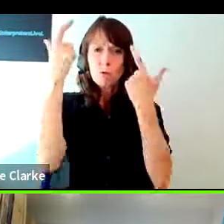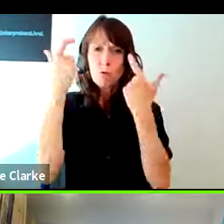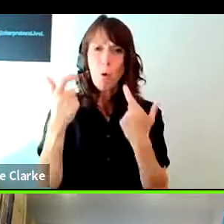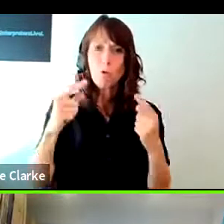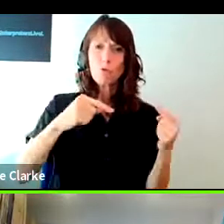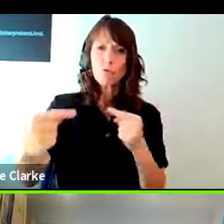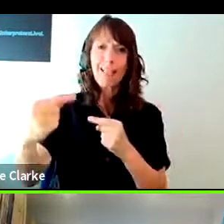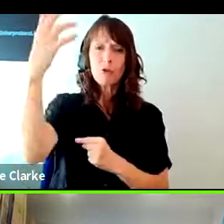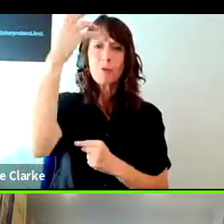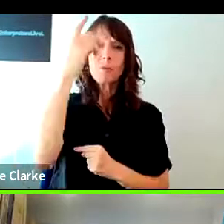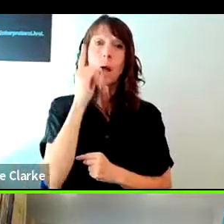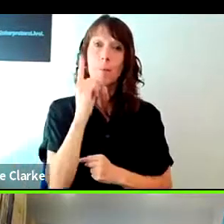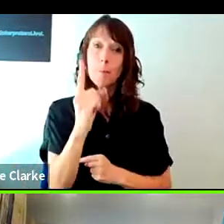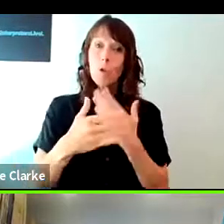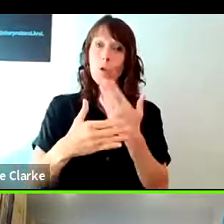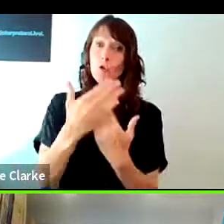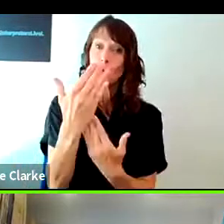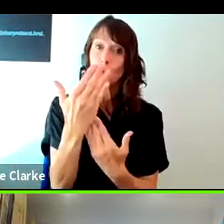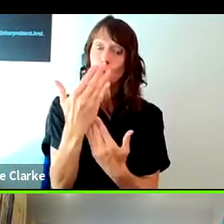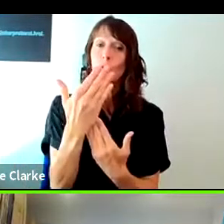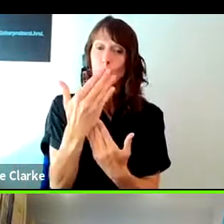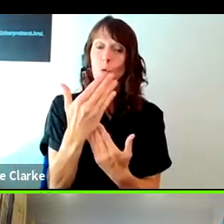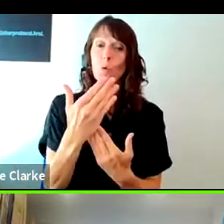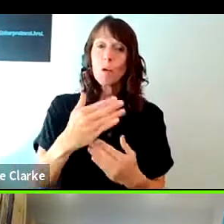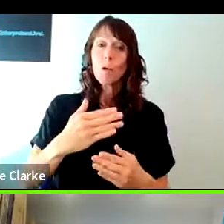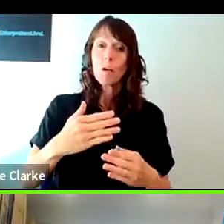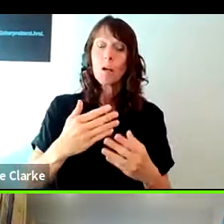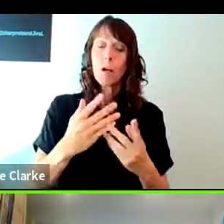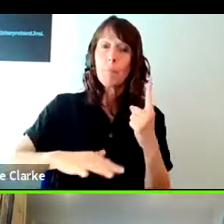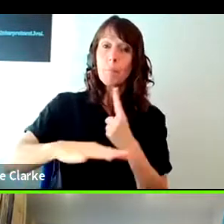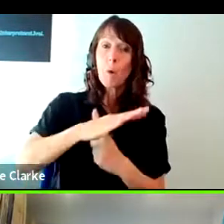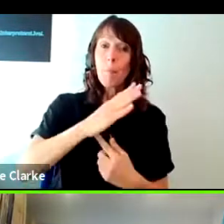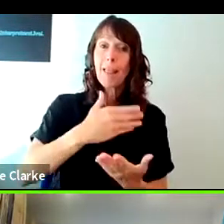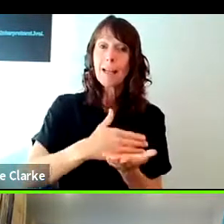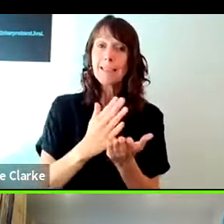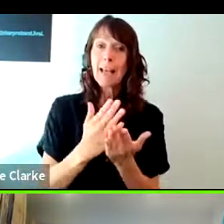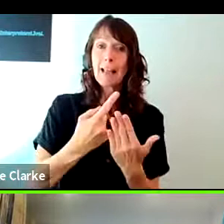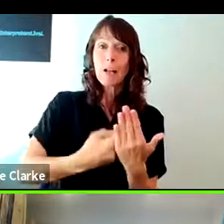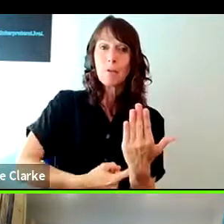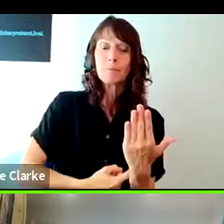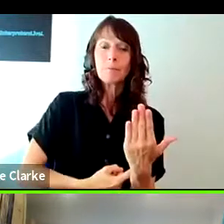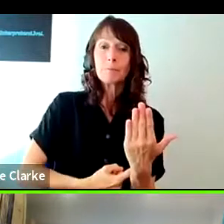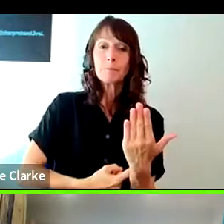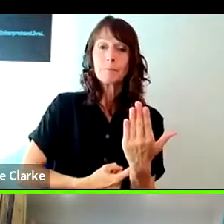with the public sector regs, GDS actively monitor about one and a half thousand public